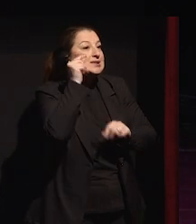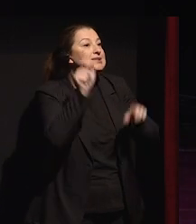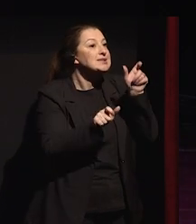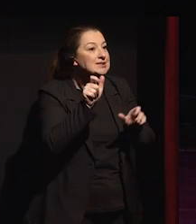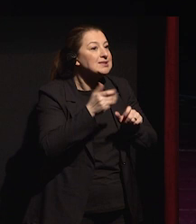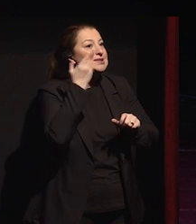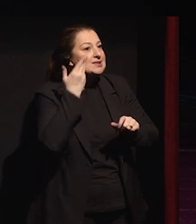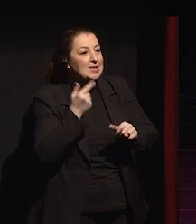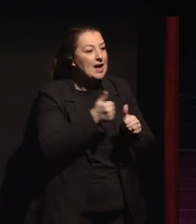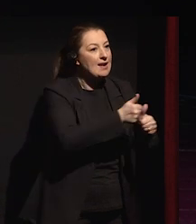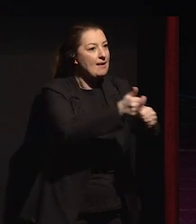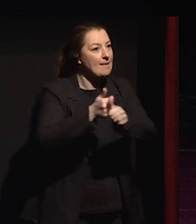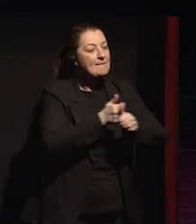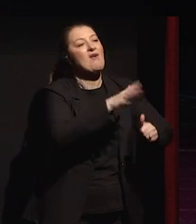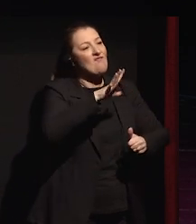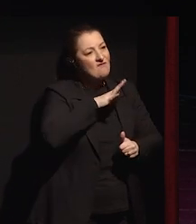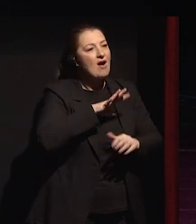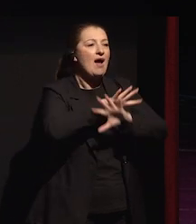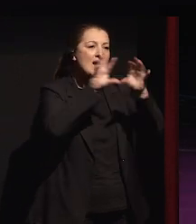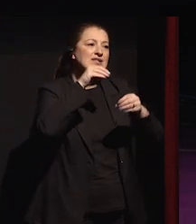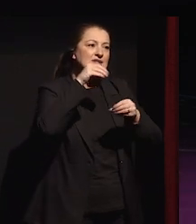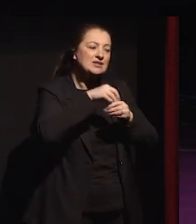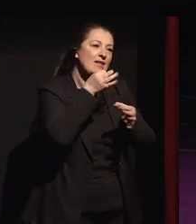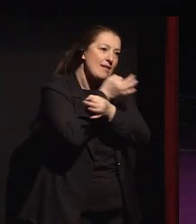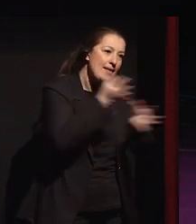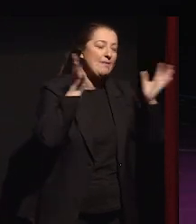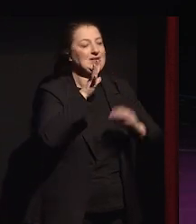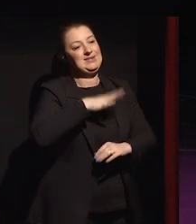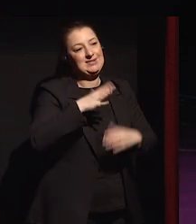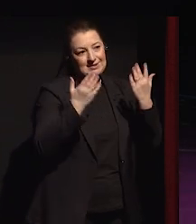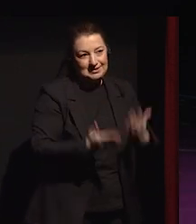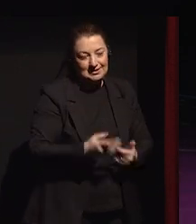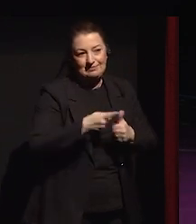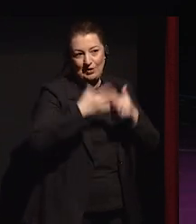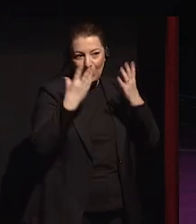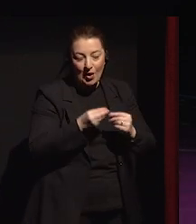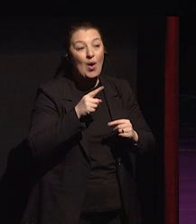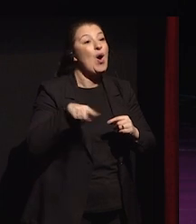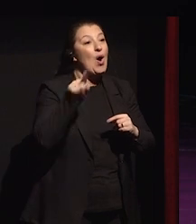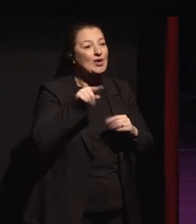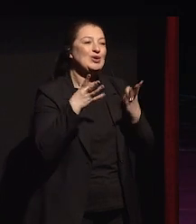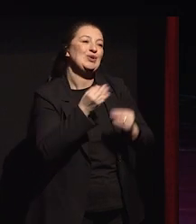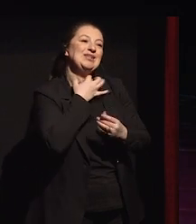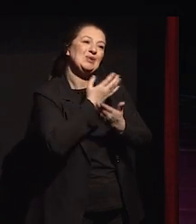are available for our viewers who need accessibility. Thank you very much to them too.